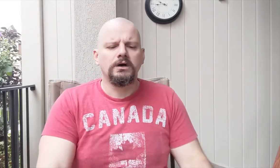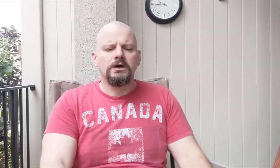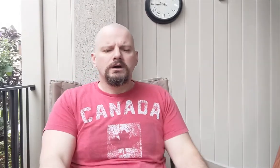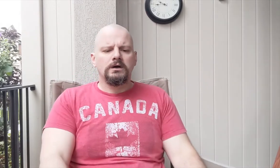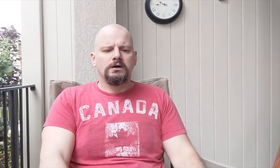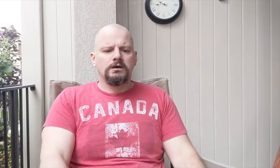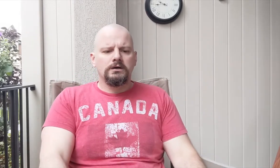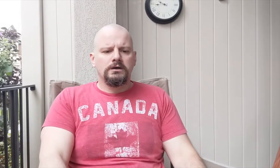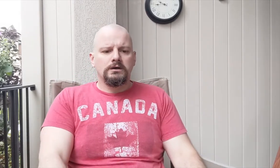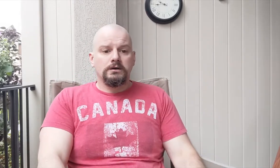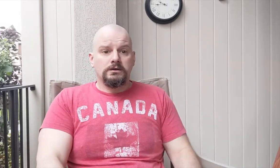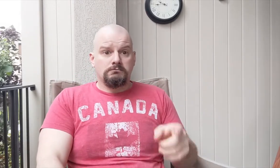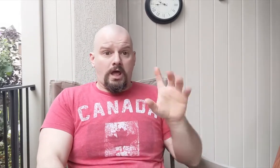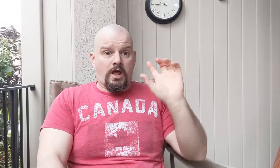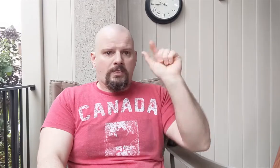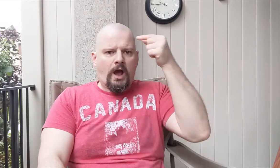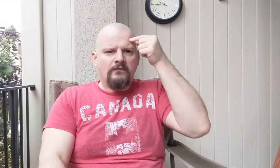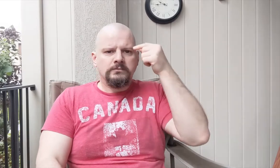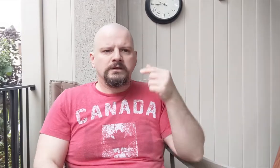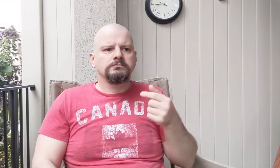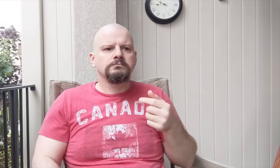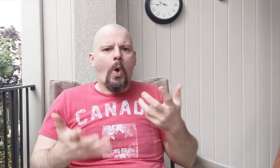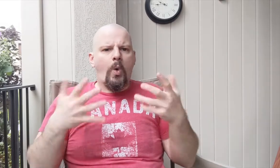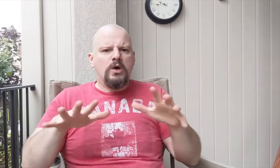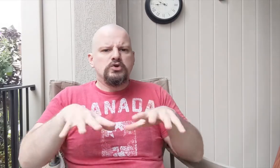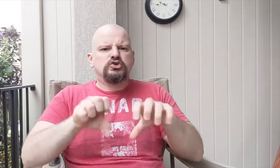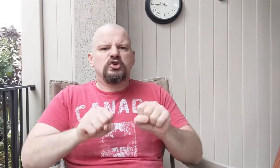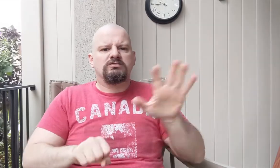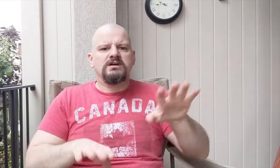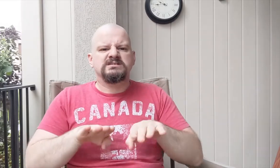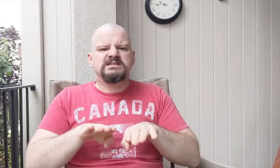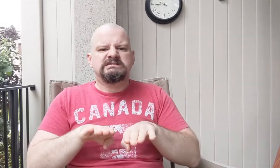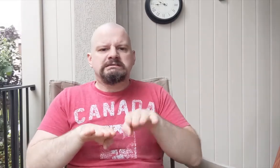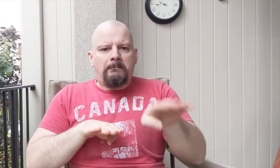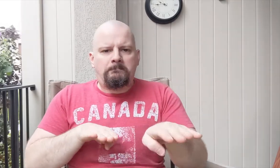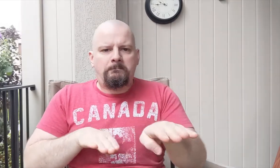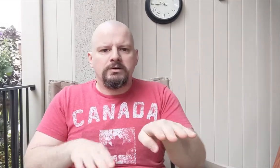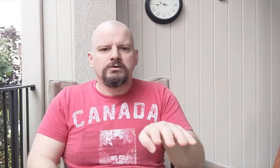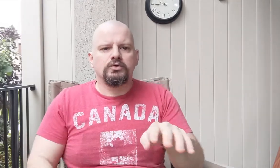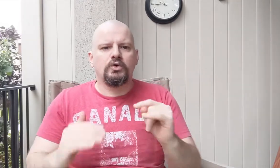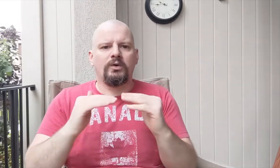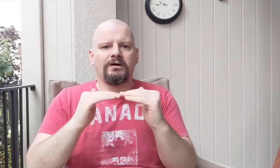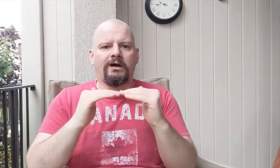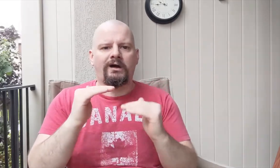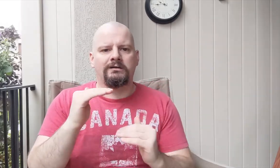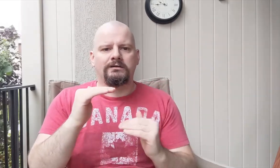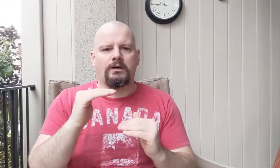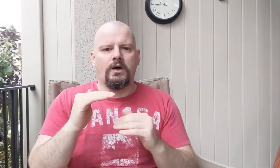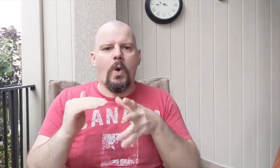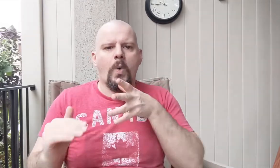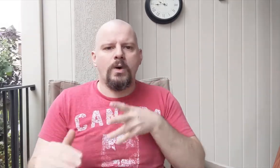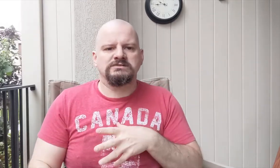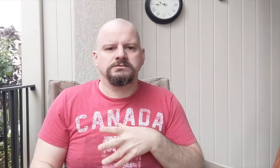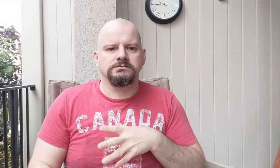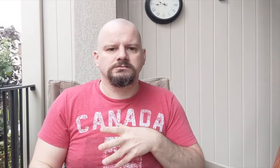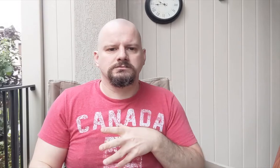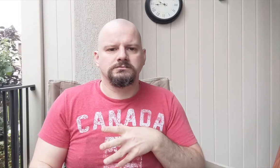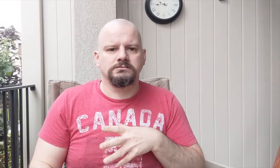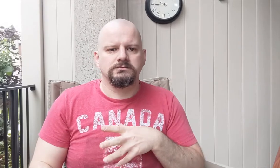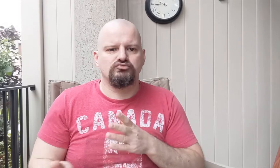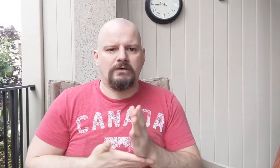The government already took their step to dehumanize women's right.